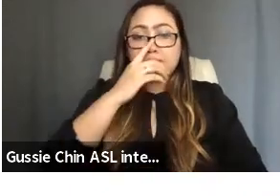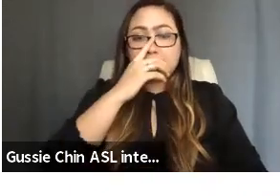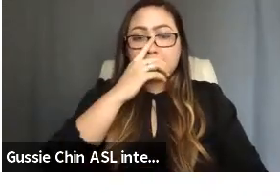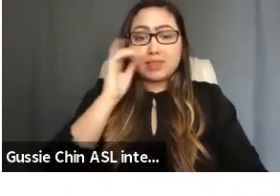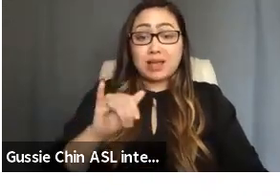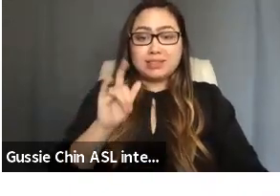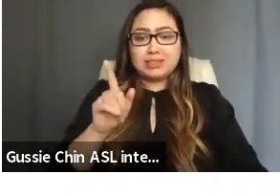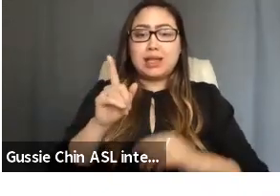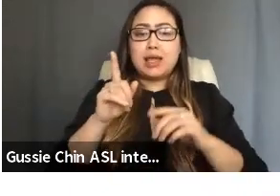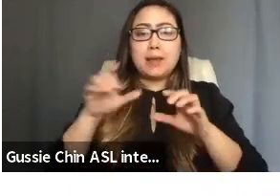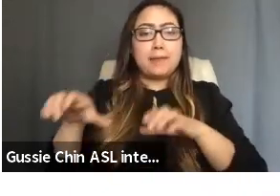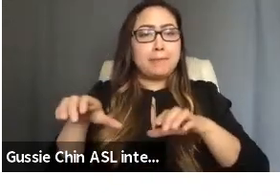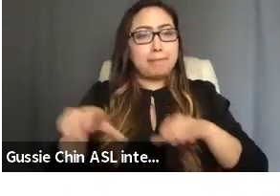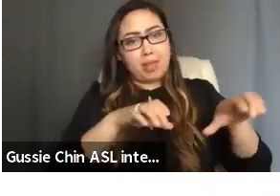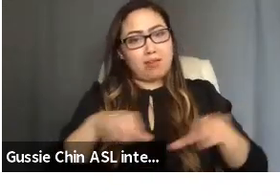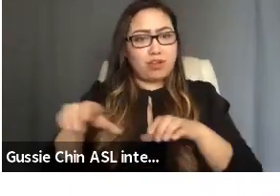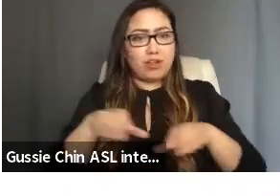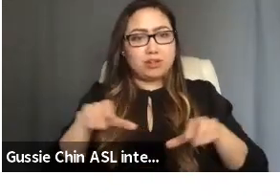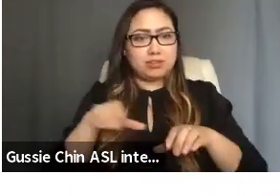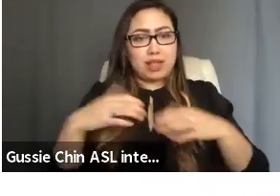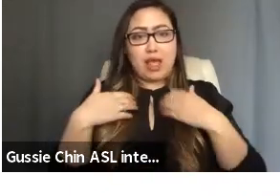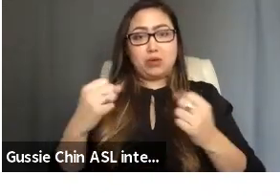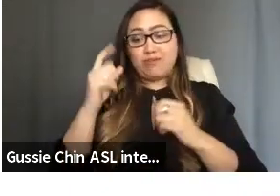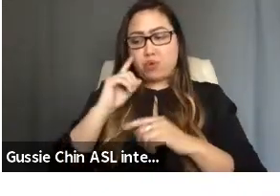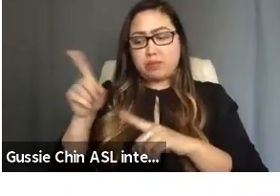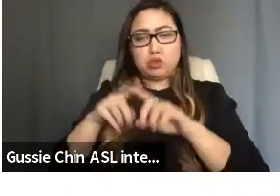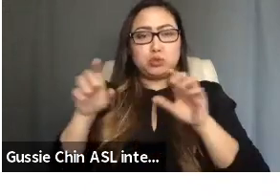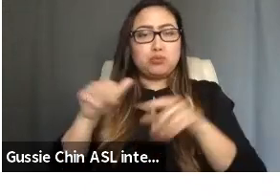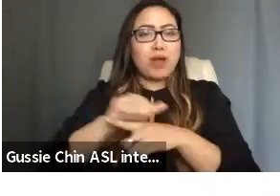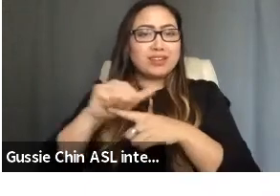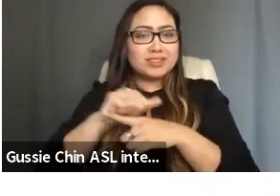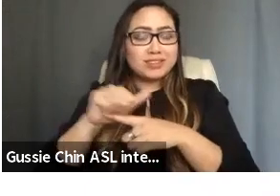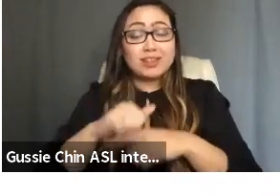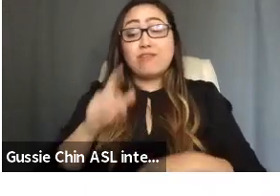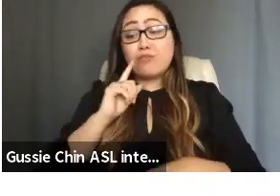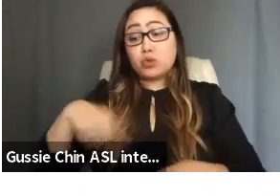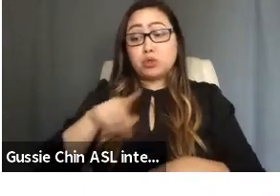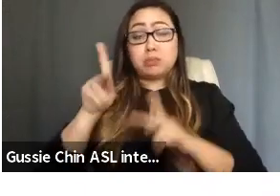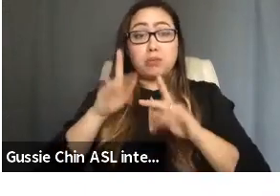supports to practice during the exercise, because the people who had transported somebody with this